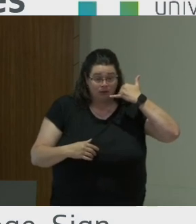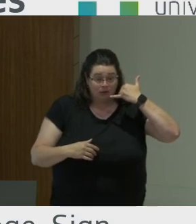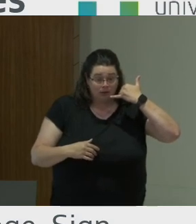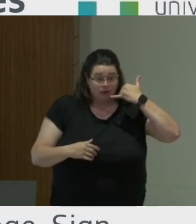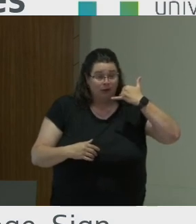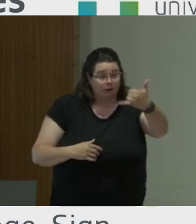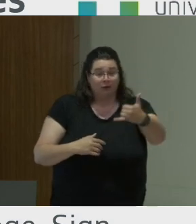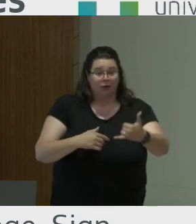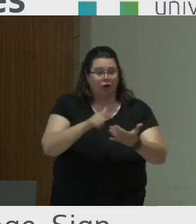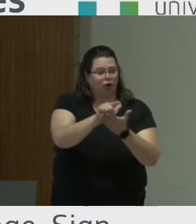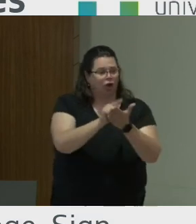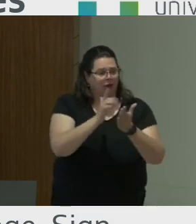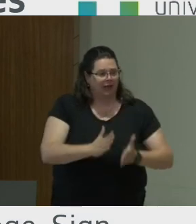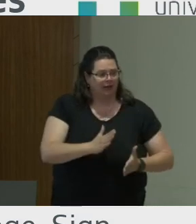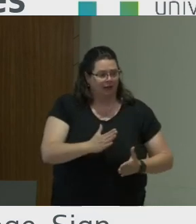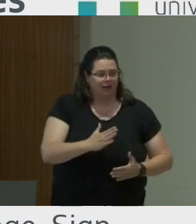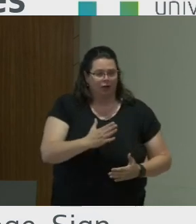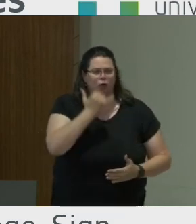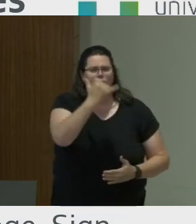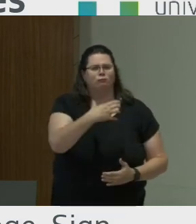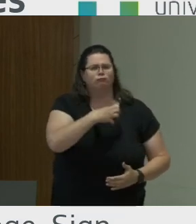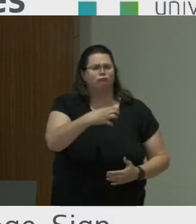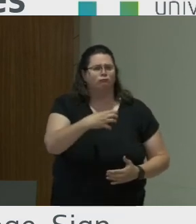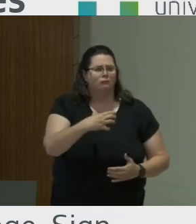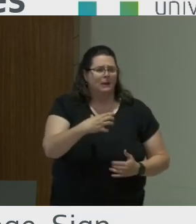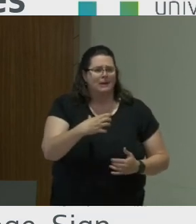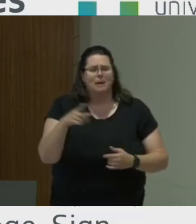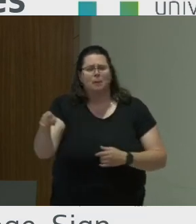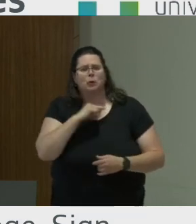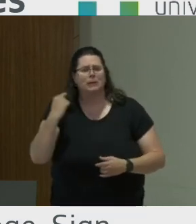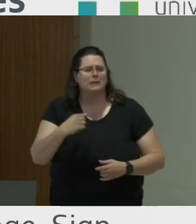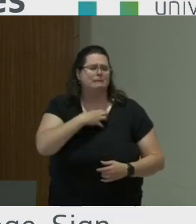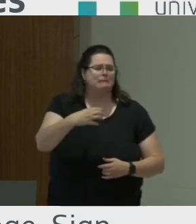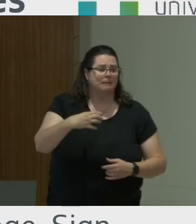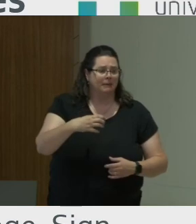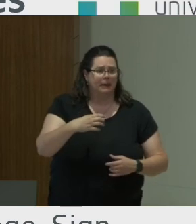is a problem with the Catholic Church, with a priest or an institution, but that's not 288 00:23:12,80 --> 00:23:12,600 accessible.